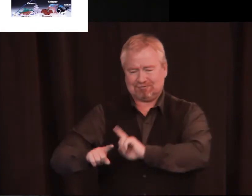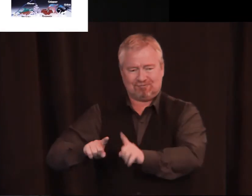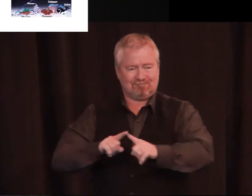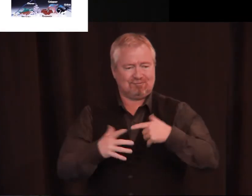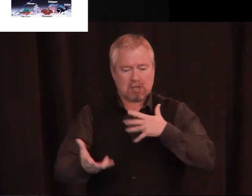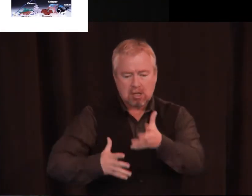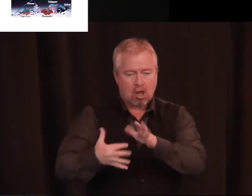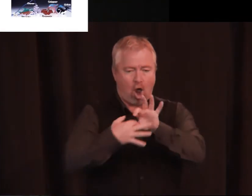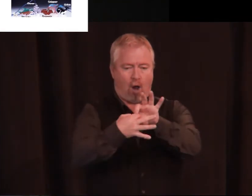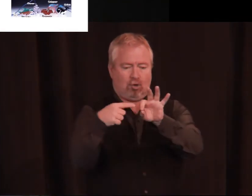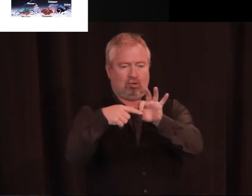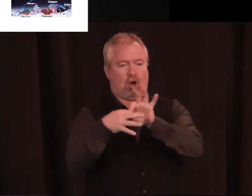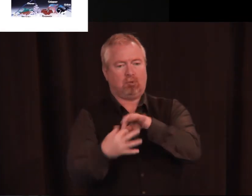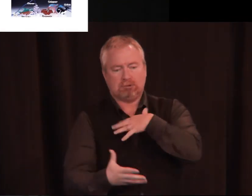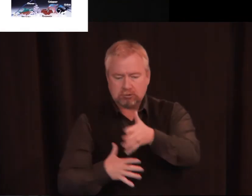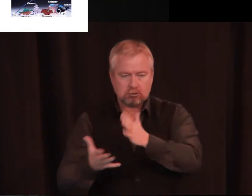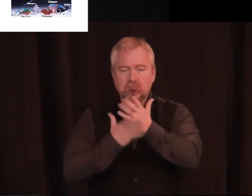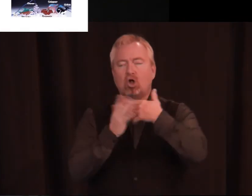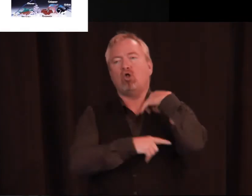they have a mind of their own.